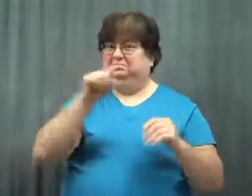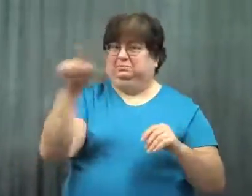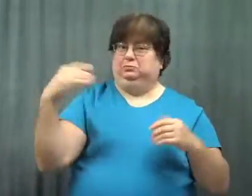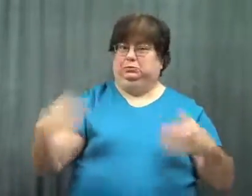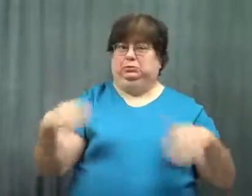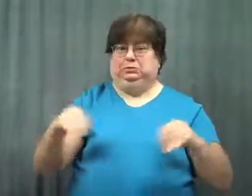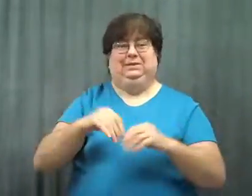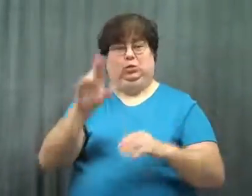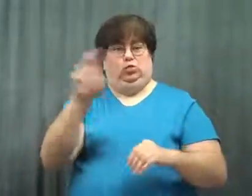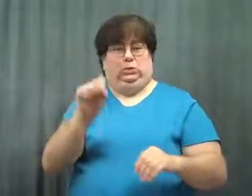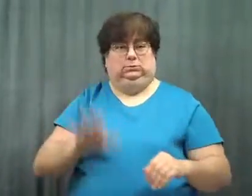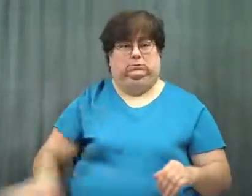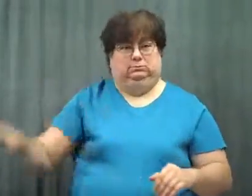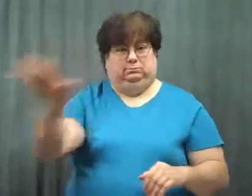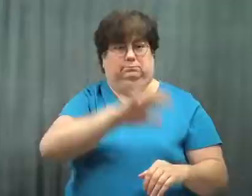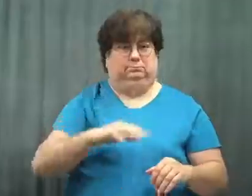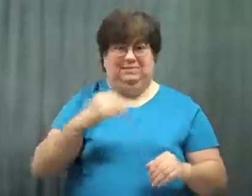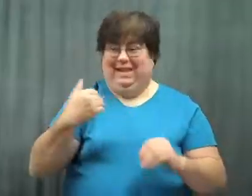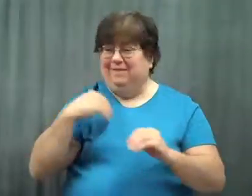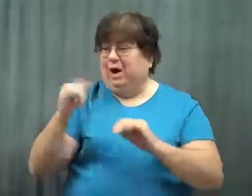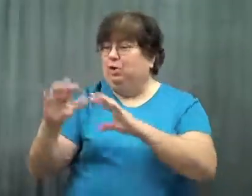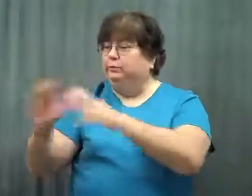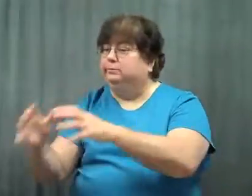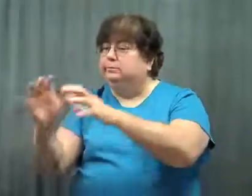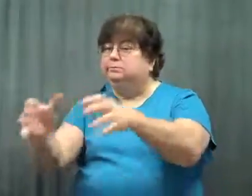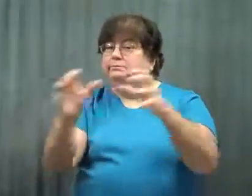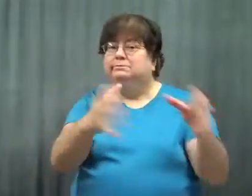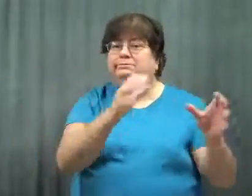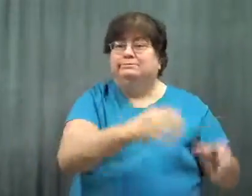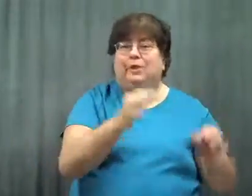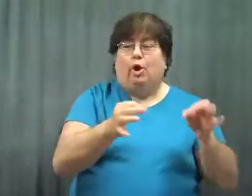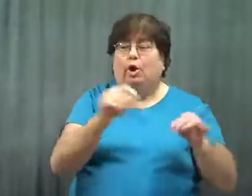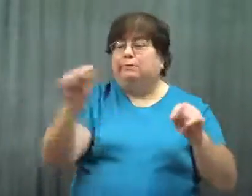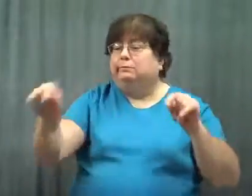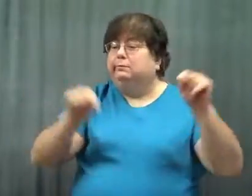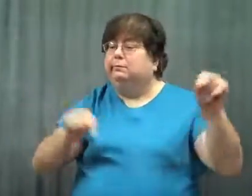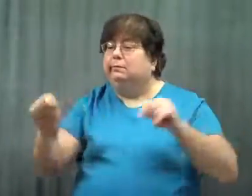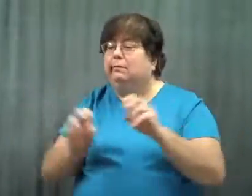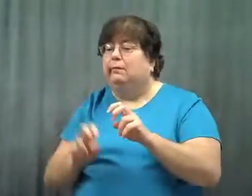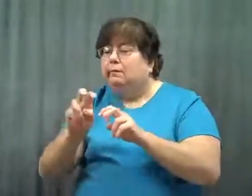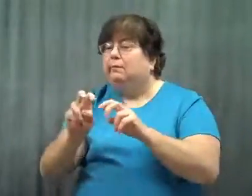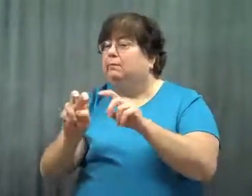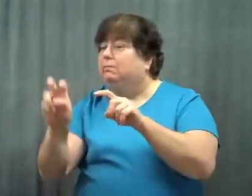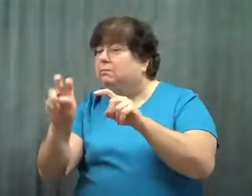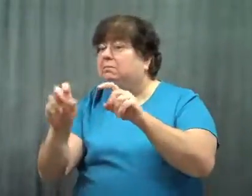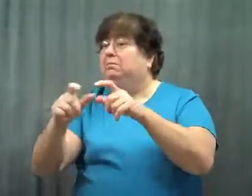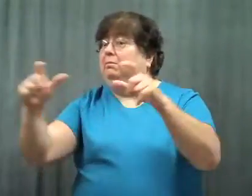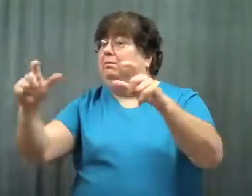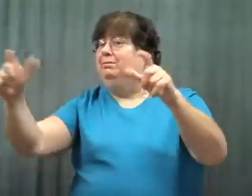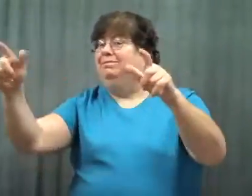There are other courts in the U.S. with larger jurisdictions the higher up you go,